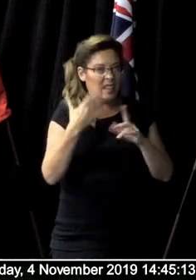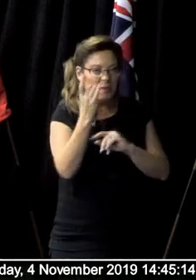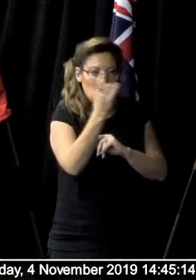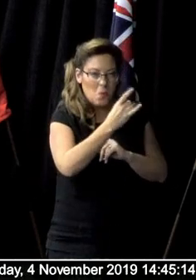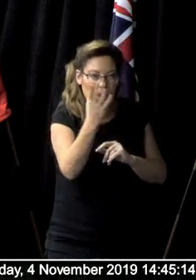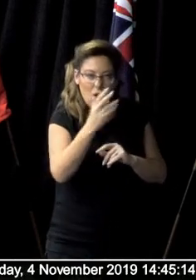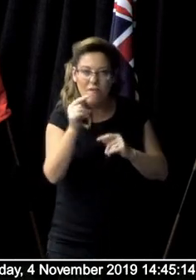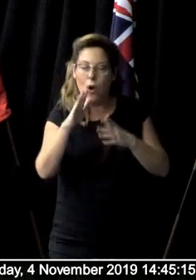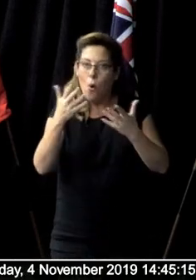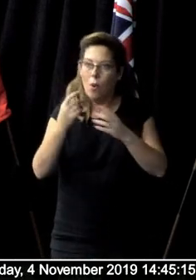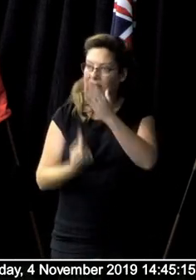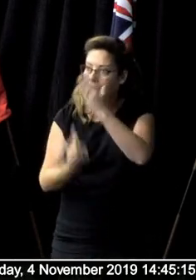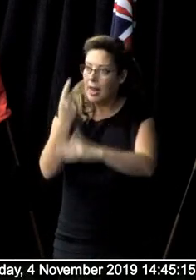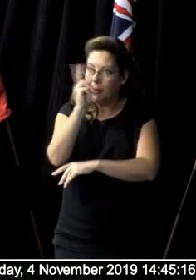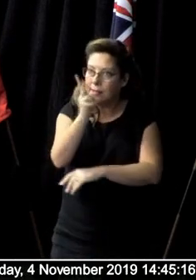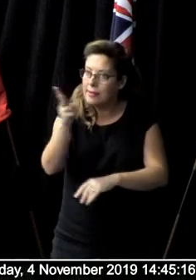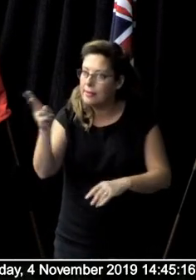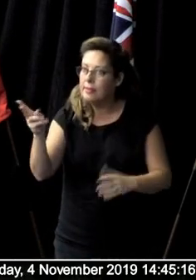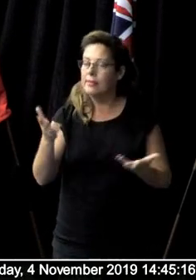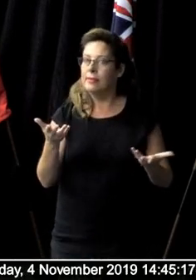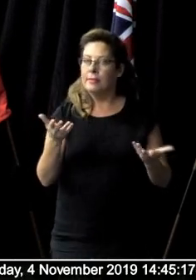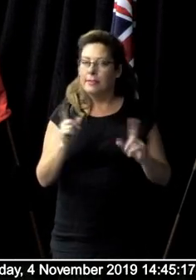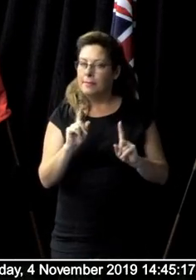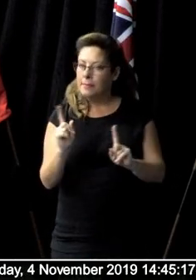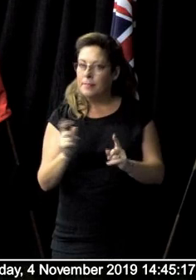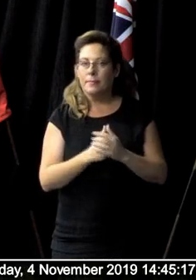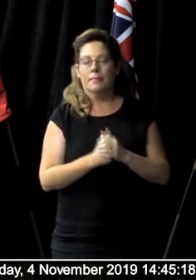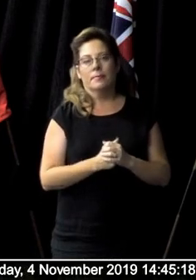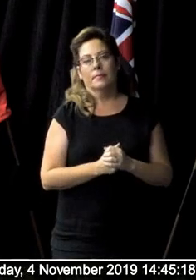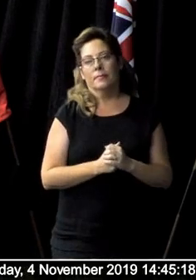thing that happens from time to time?